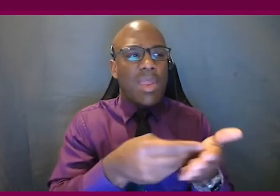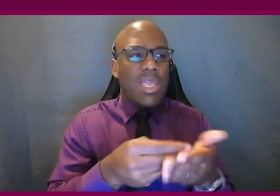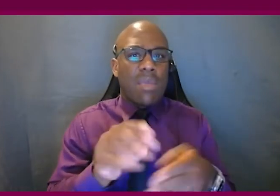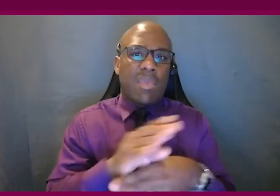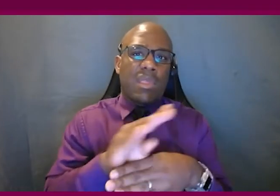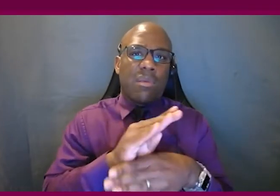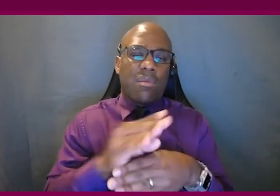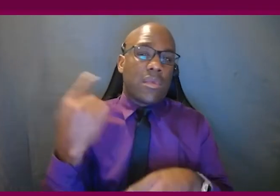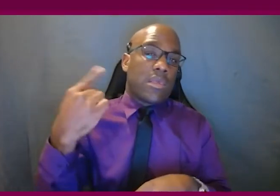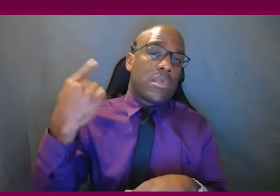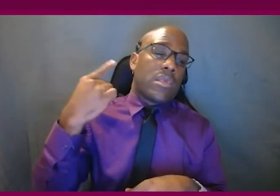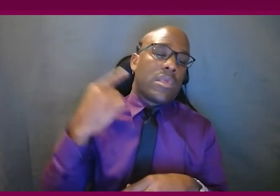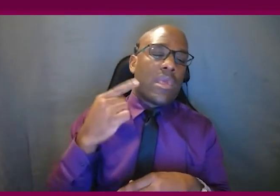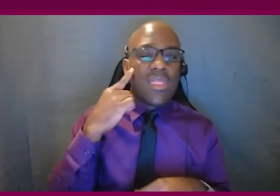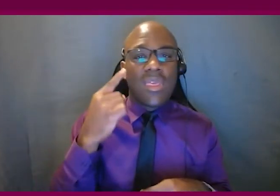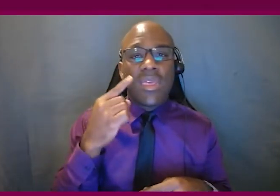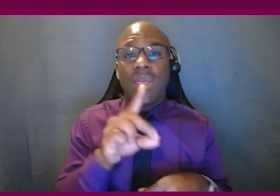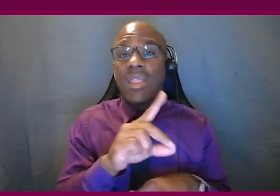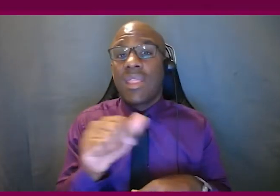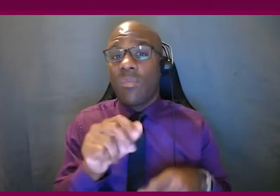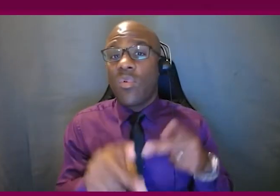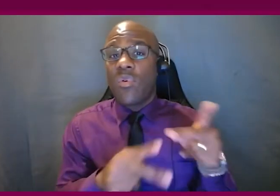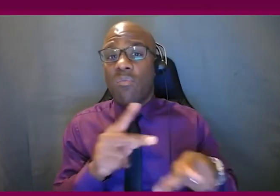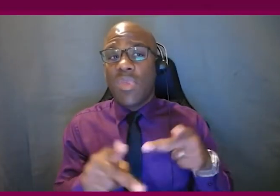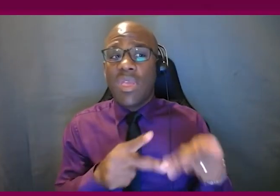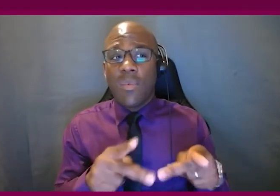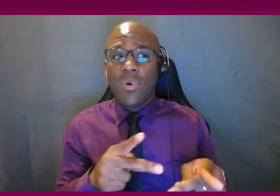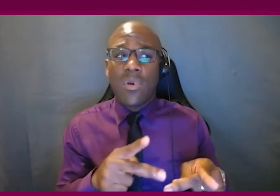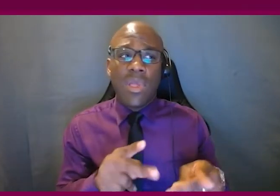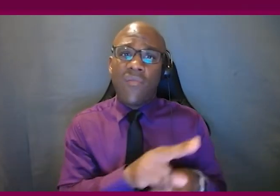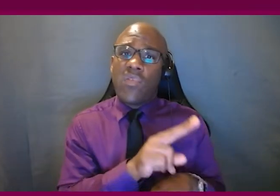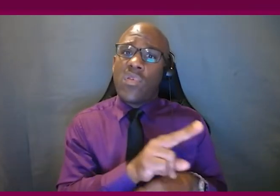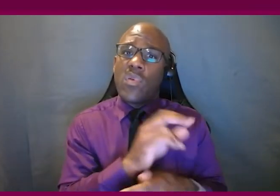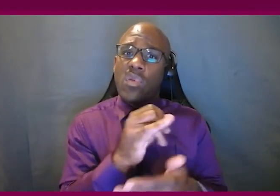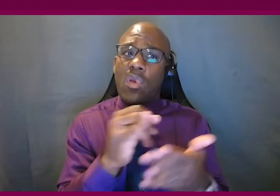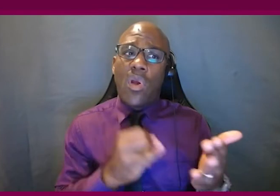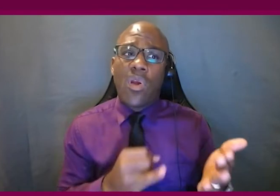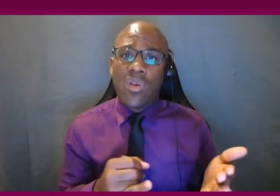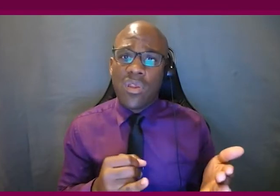and their stories because it can be so immersive, right?